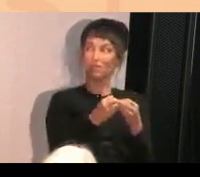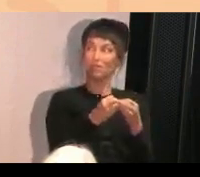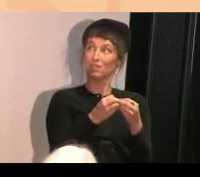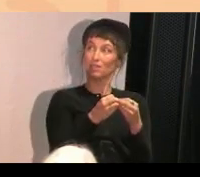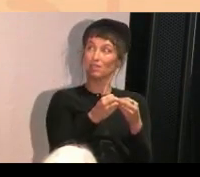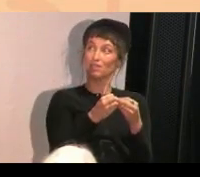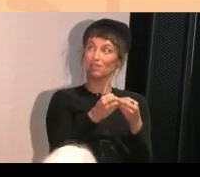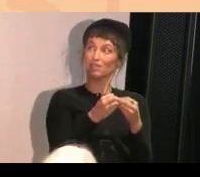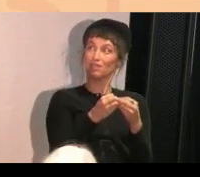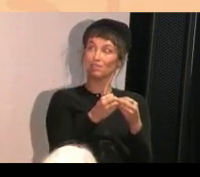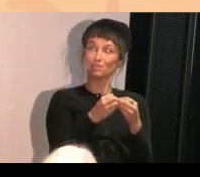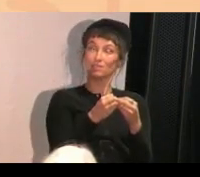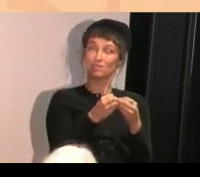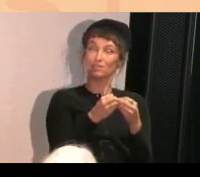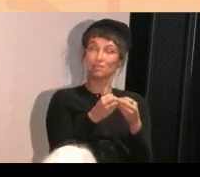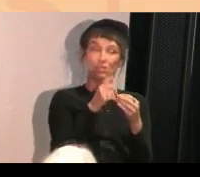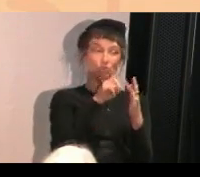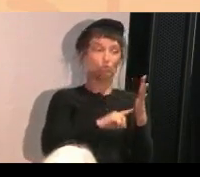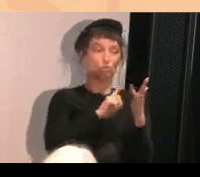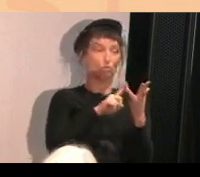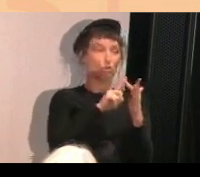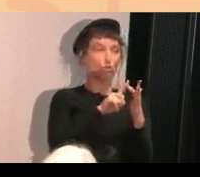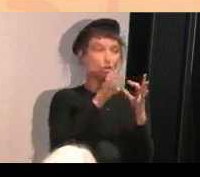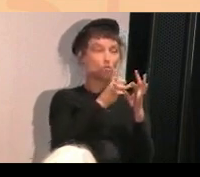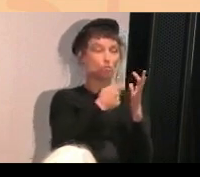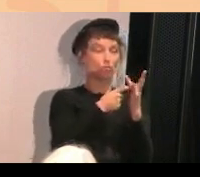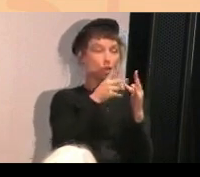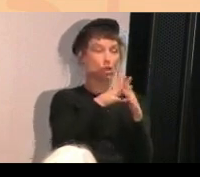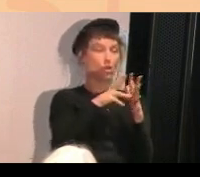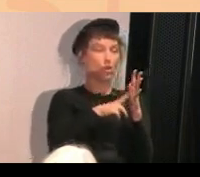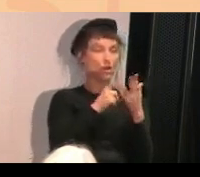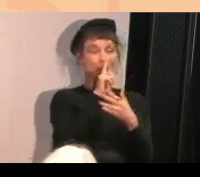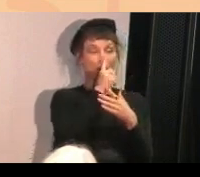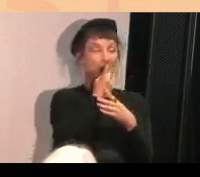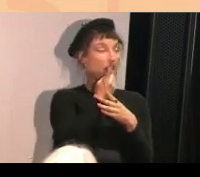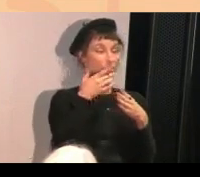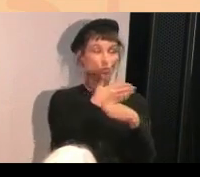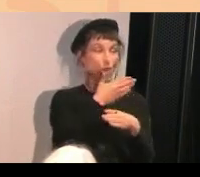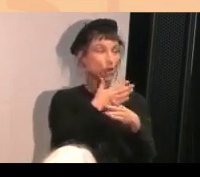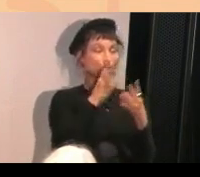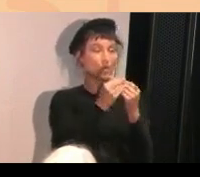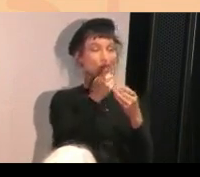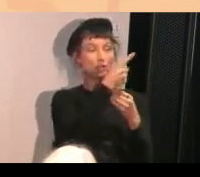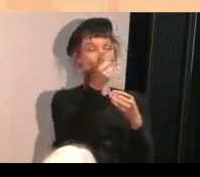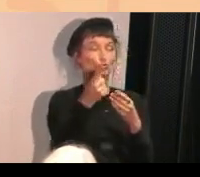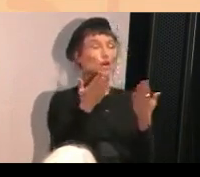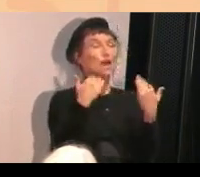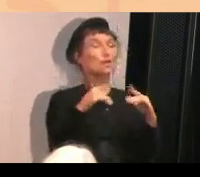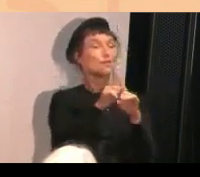she manages me Jo Brown couldn't do it without you sister and of course Trish Adjei